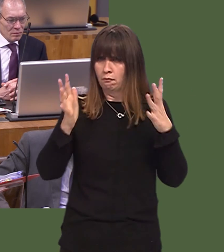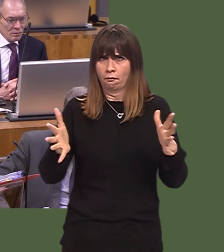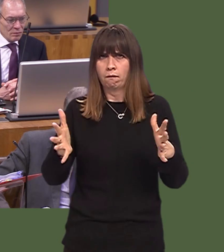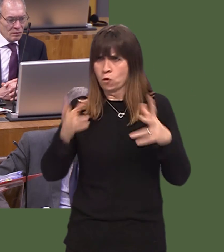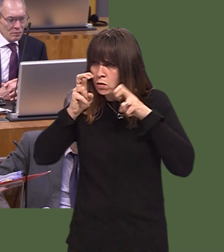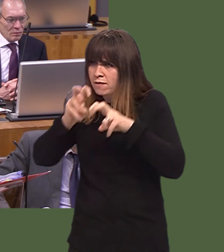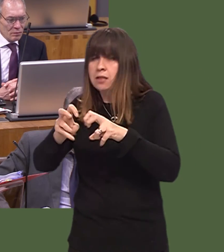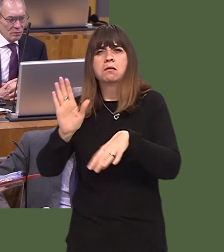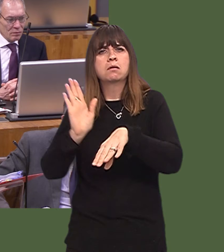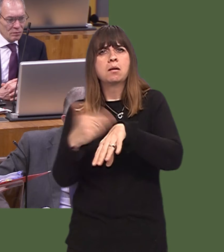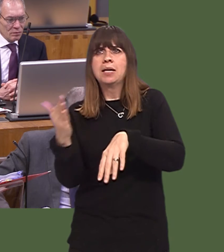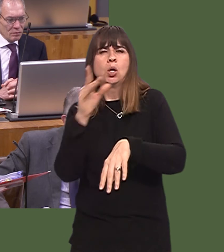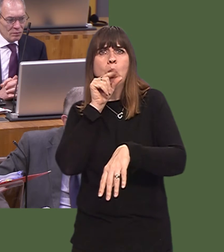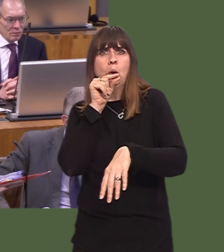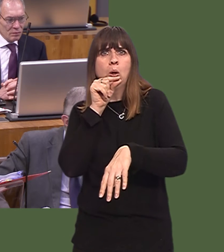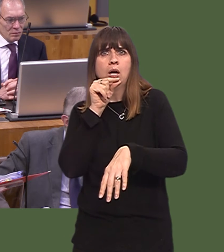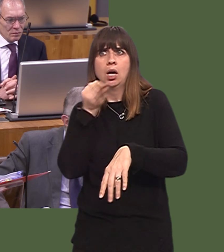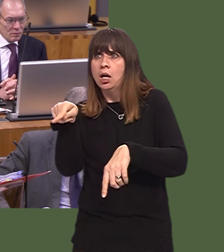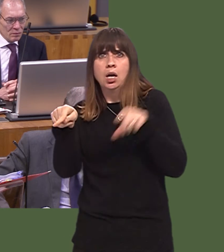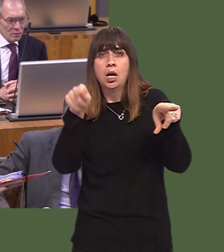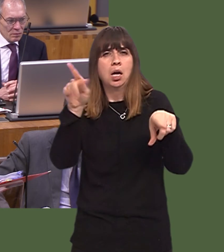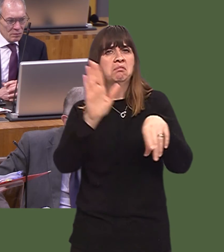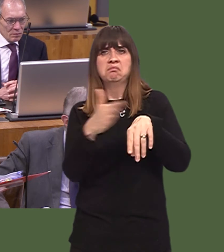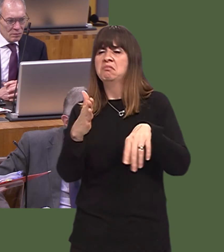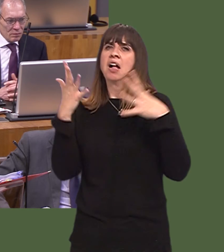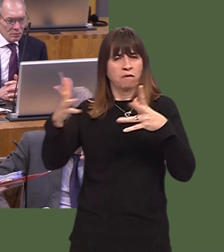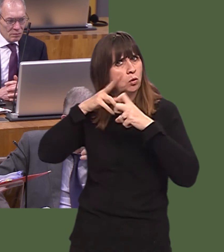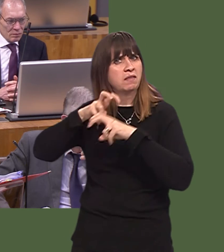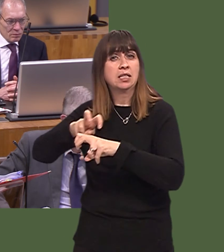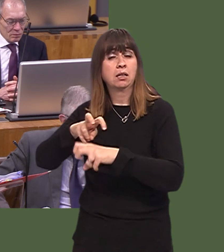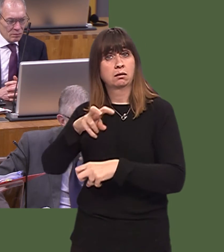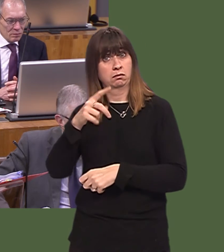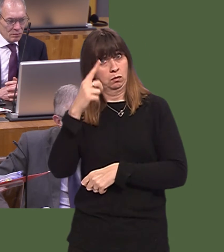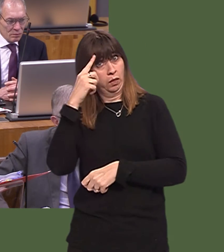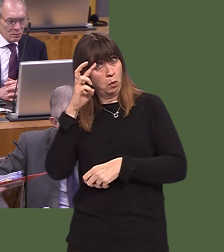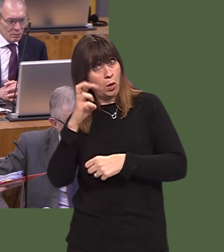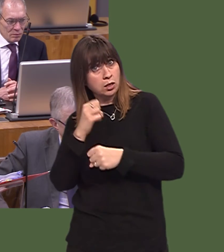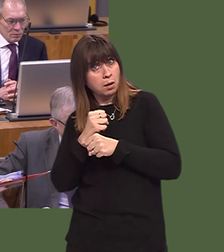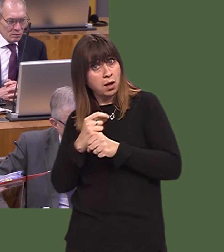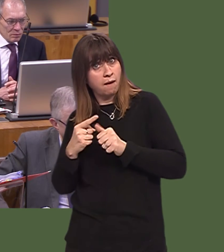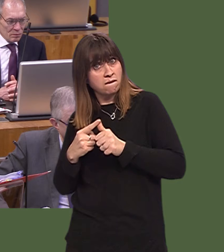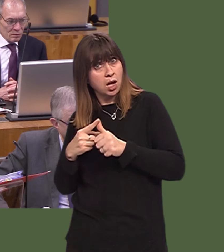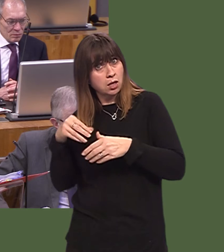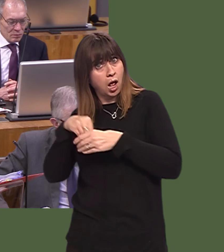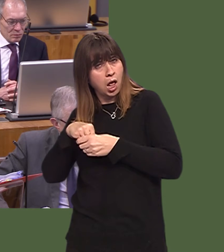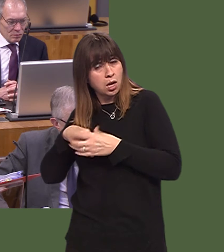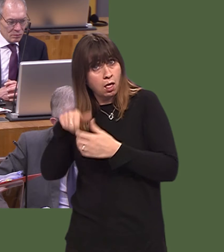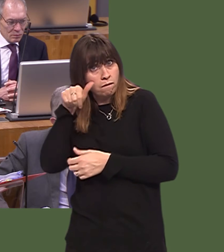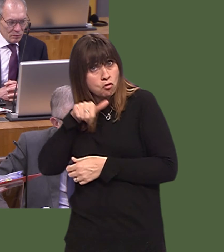of who is the subject of those investigations. If heís suggesting that, somehow, Welsh Government advisers have been involved in fraud, which